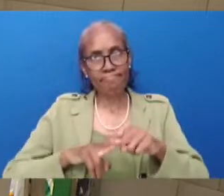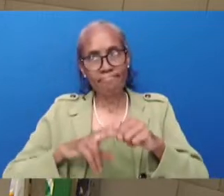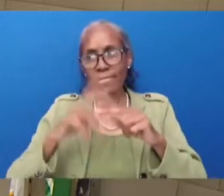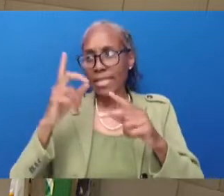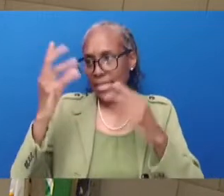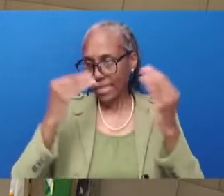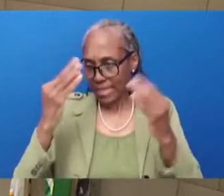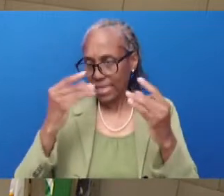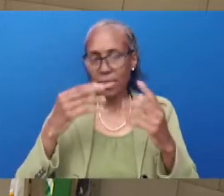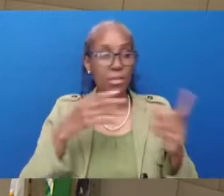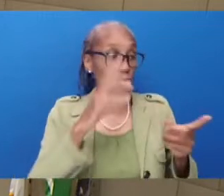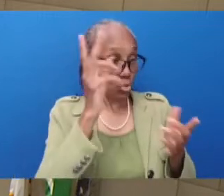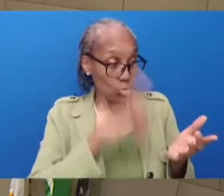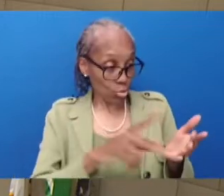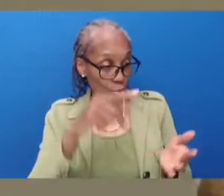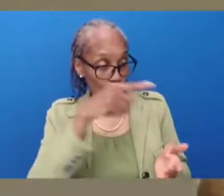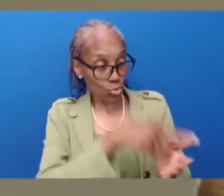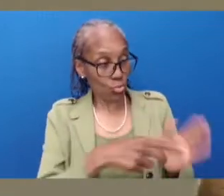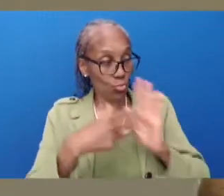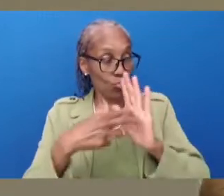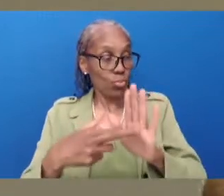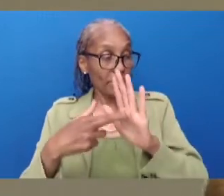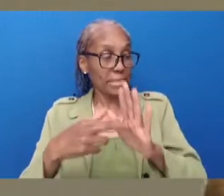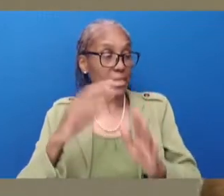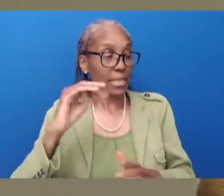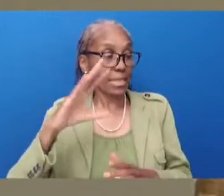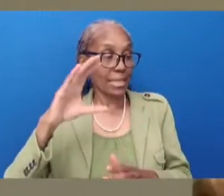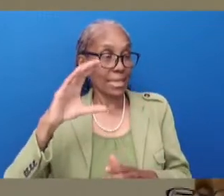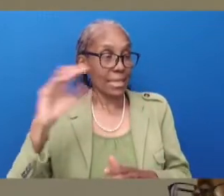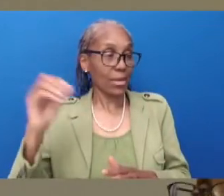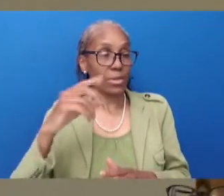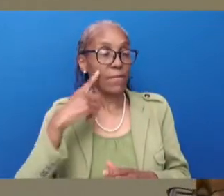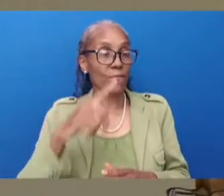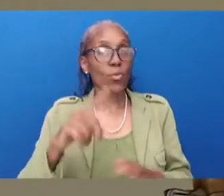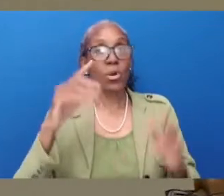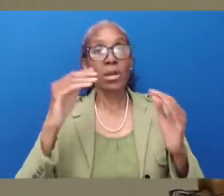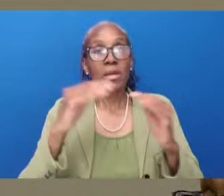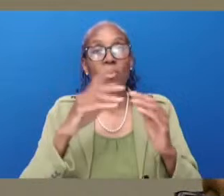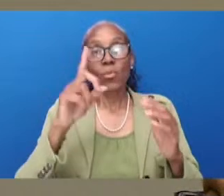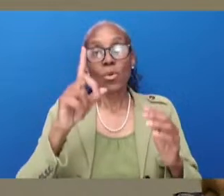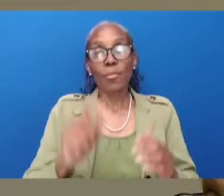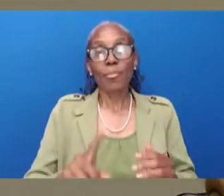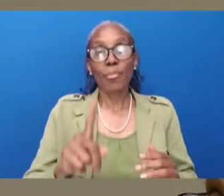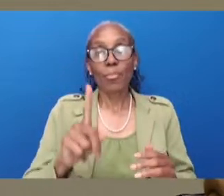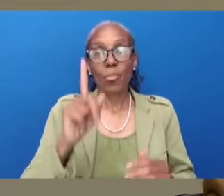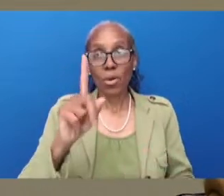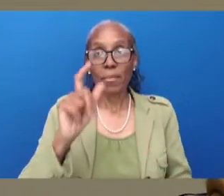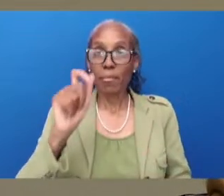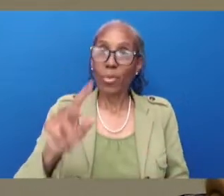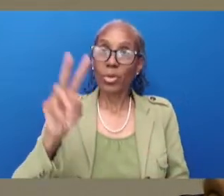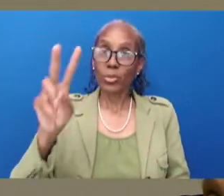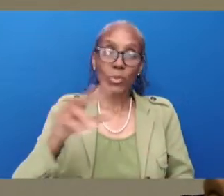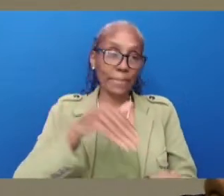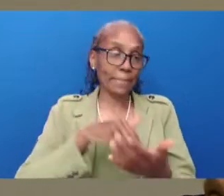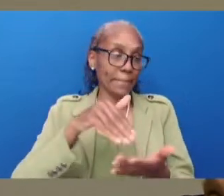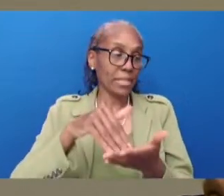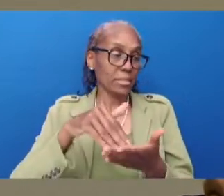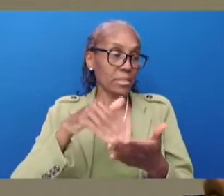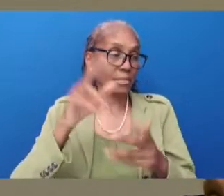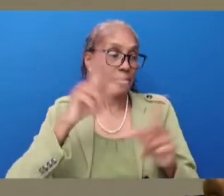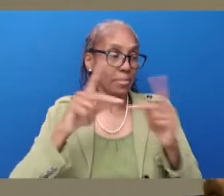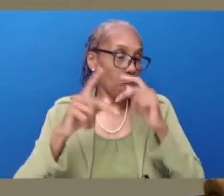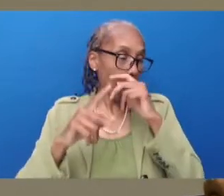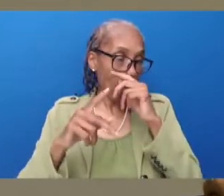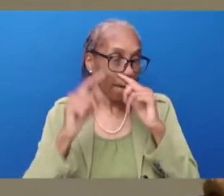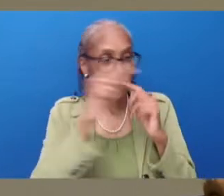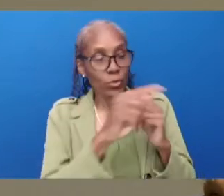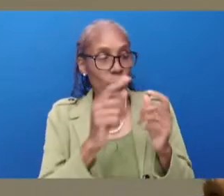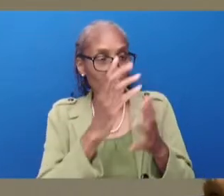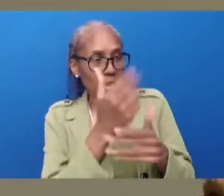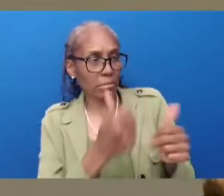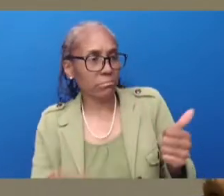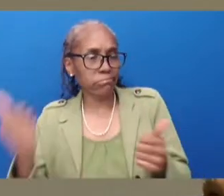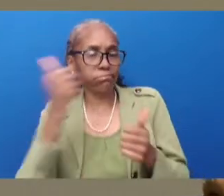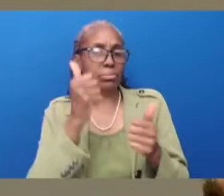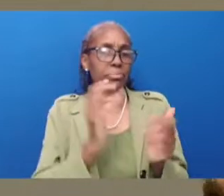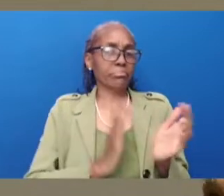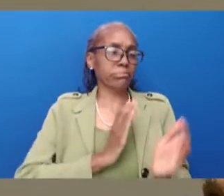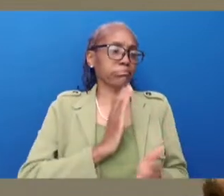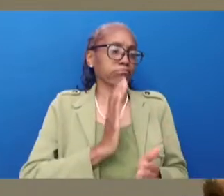I SIT HERE AND I THINK ABOUT YOU